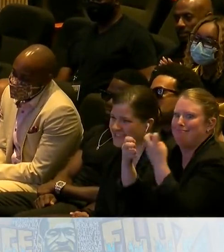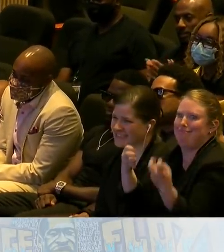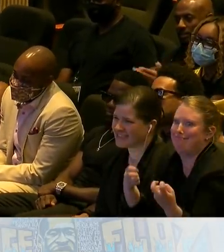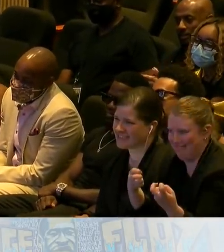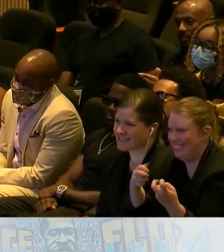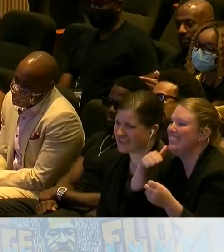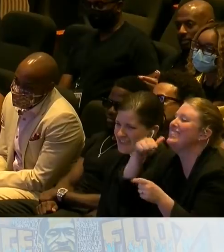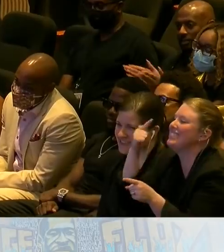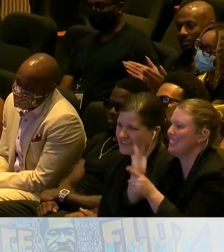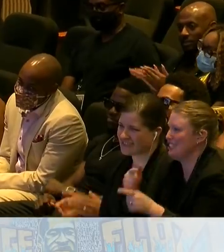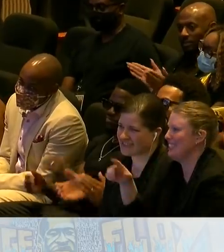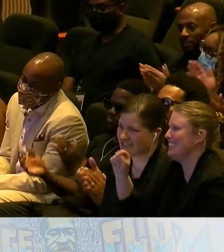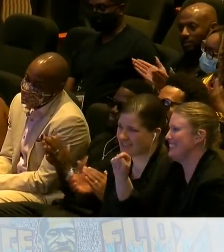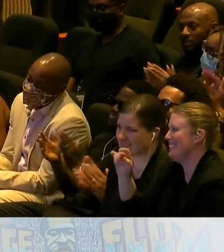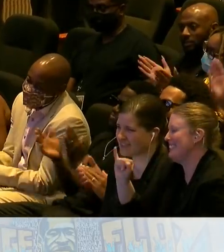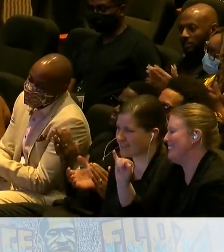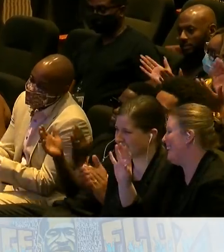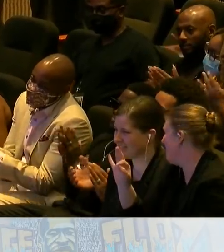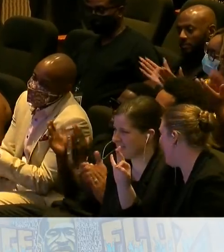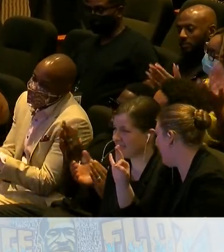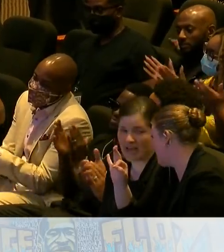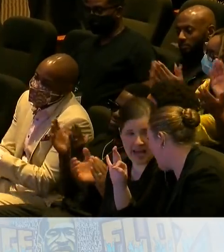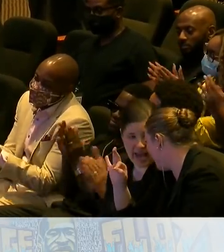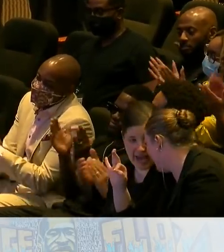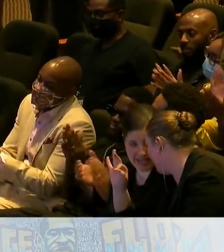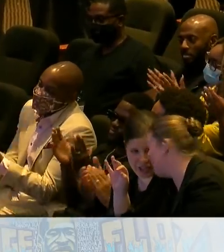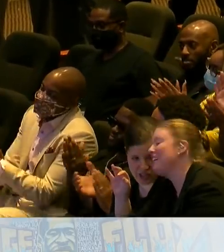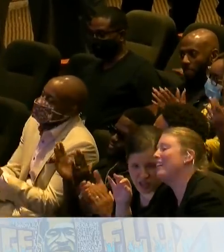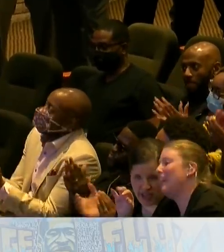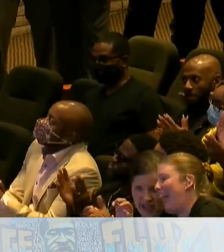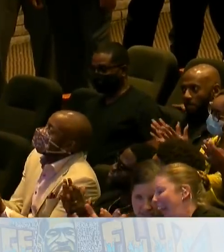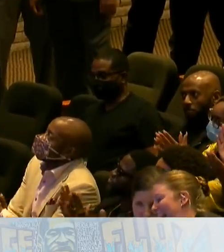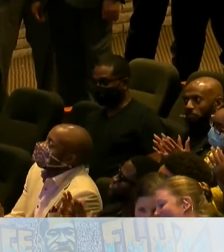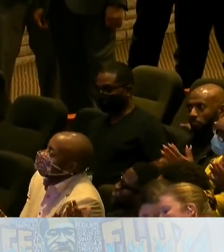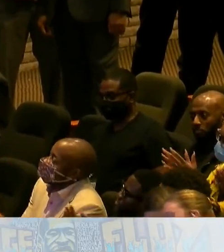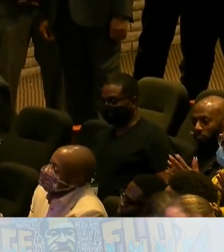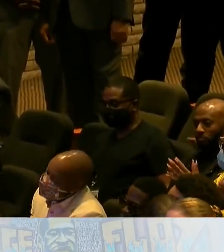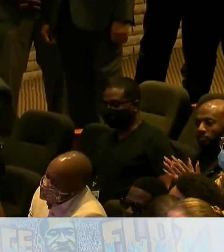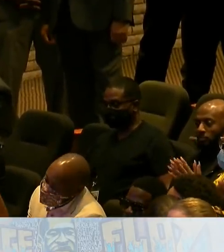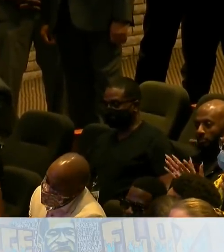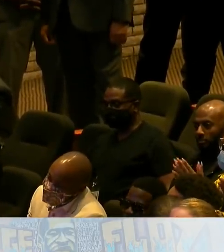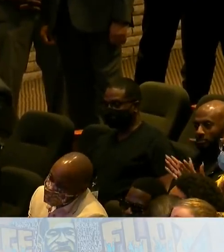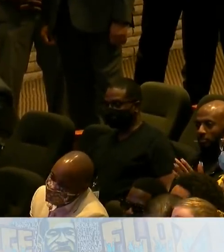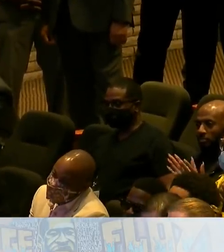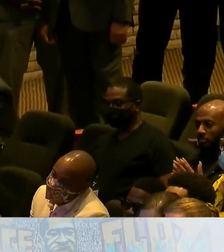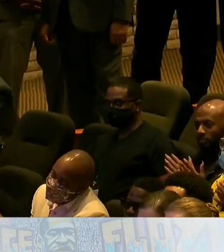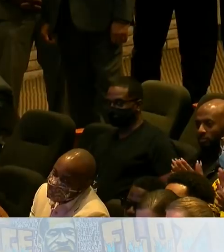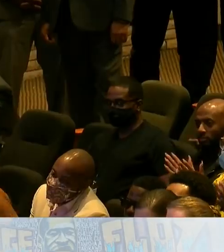SHE WANTED TO BE HERE TODAY AND ALSO JOKING WITH KEVIN, I